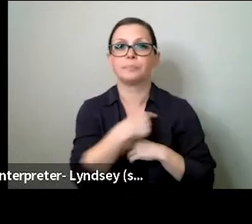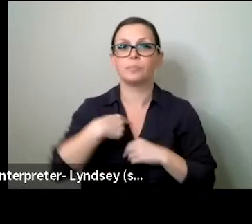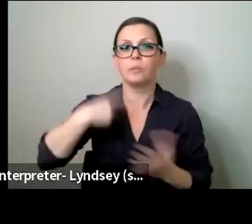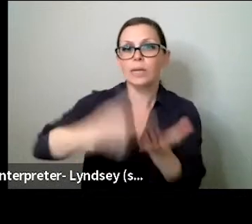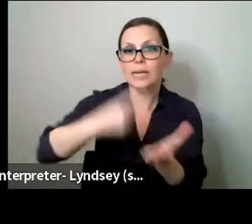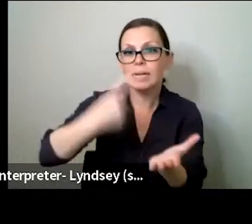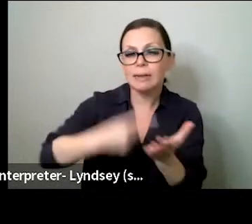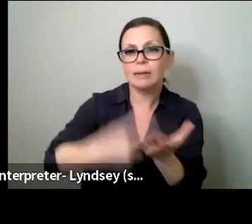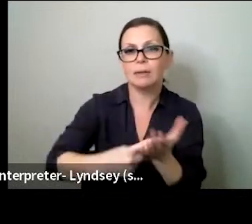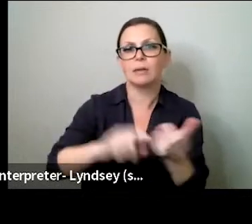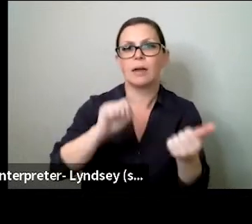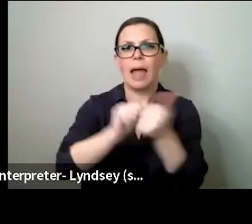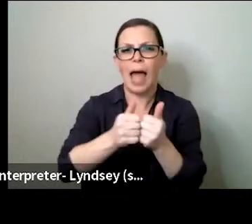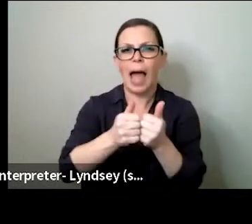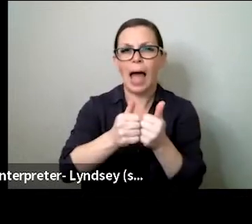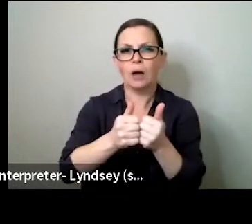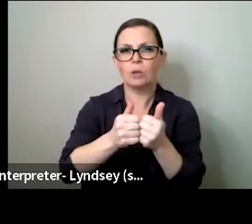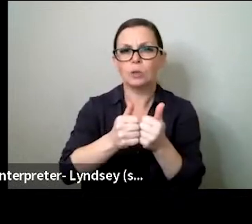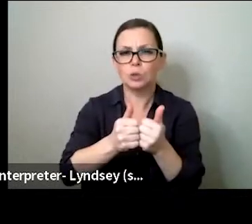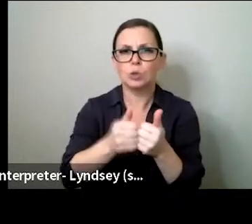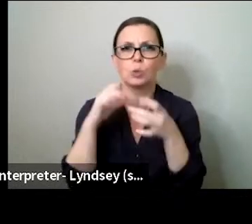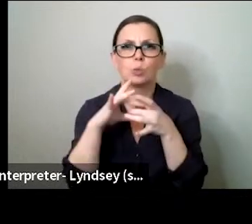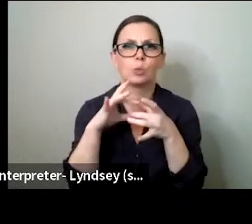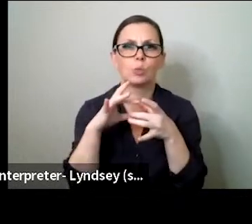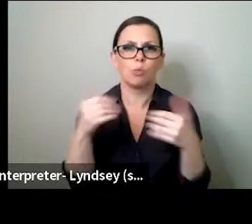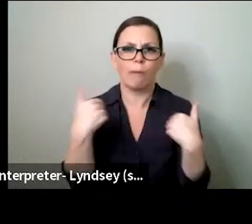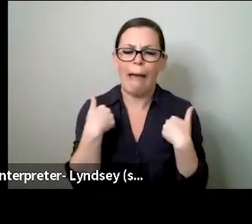about how to have a successful relationship with your representation,